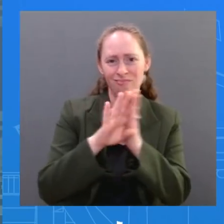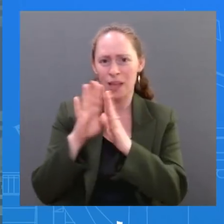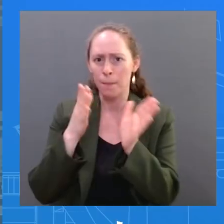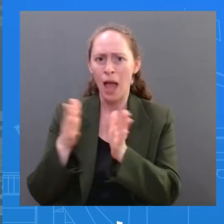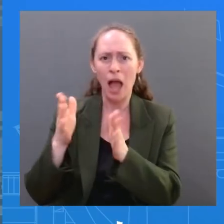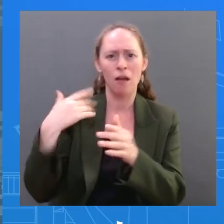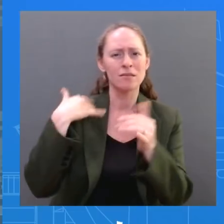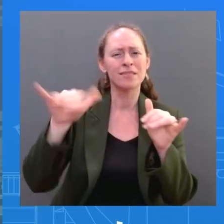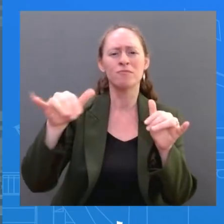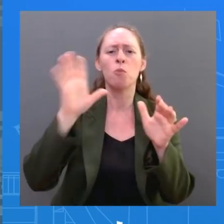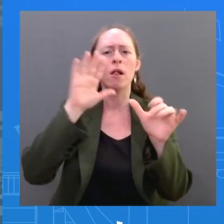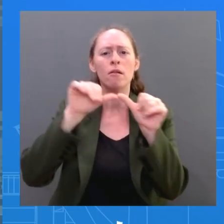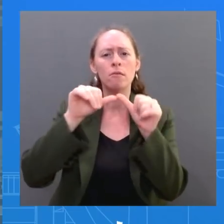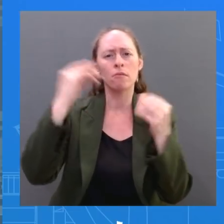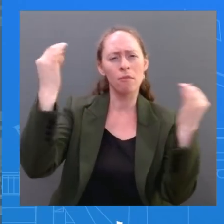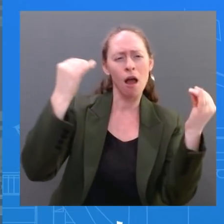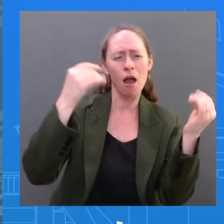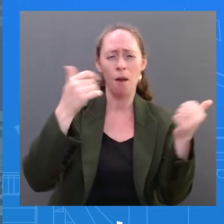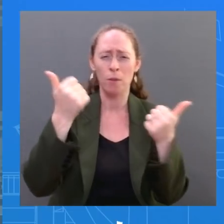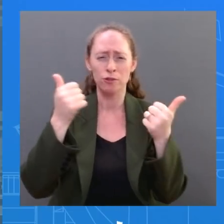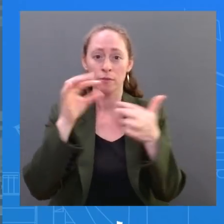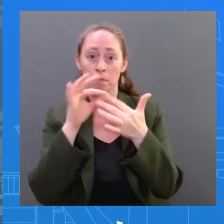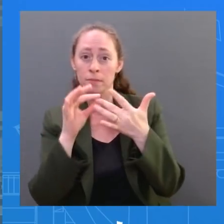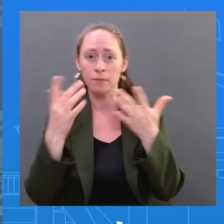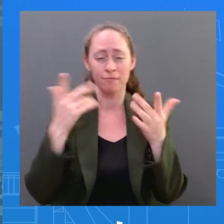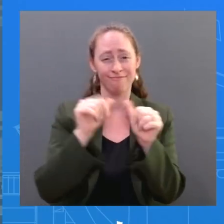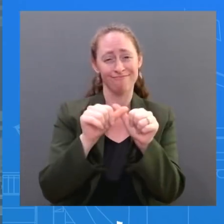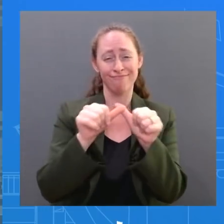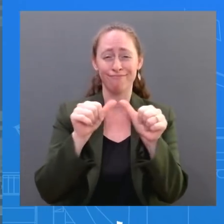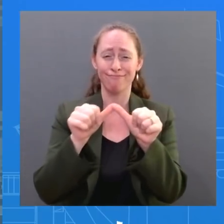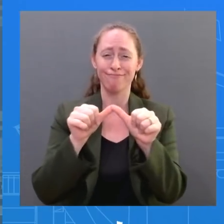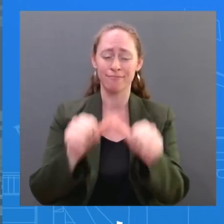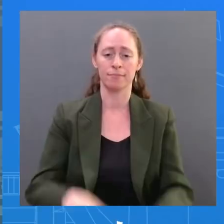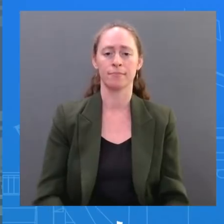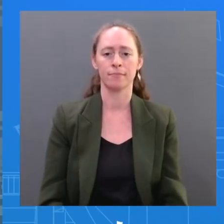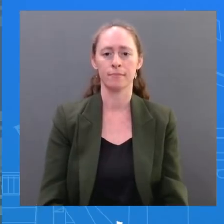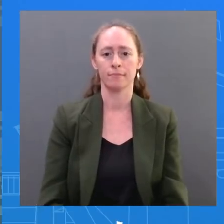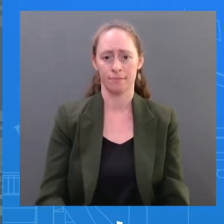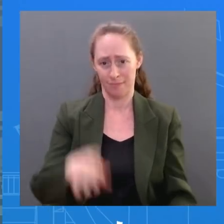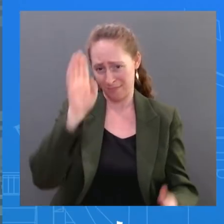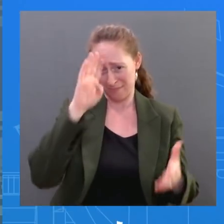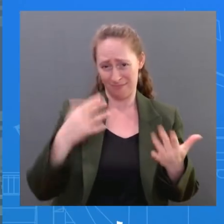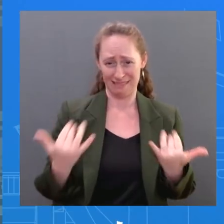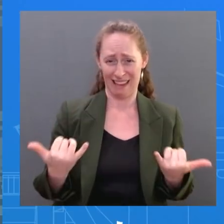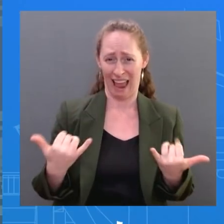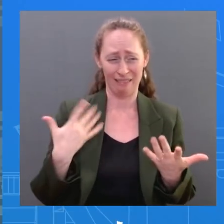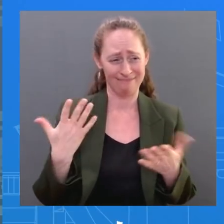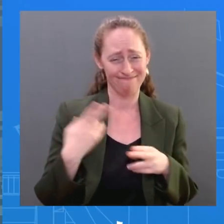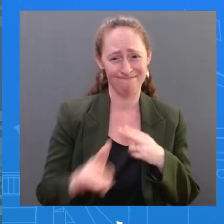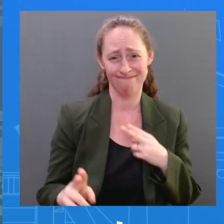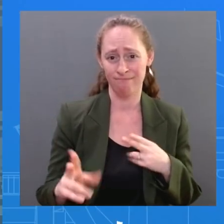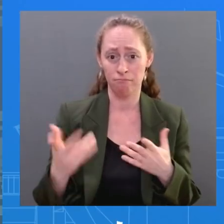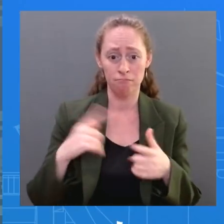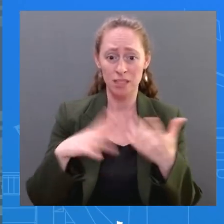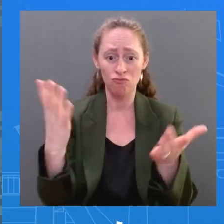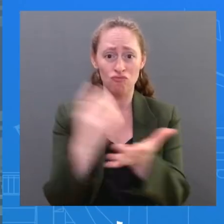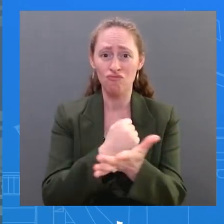So, as Karine said, I know we're short on time. So, with that, I'll just be open to take your questions. Ms. Jean-Pierre: Go ahead, Aamer. The Press: Yeah, ma'am, Senator Marco Rubio is demanding the federal government --